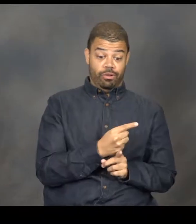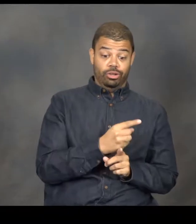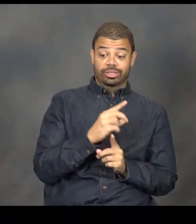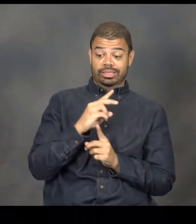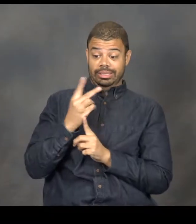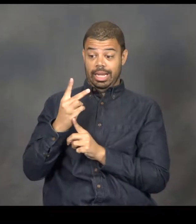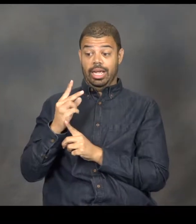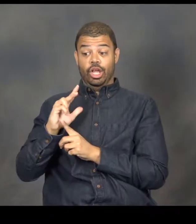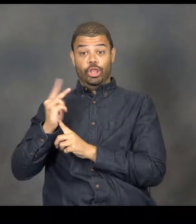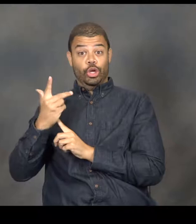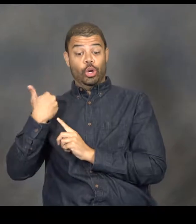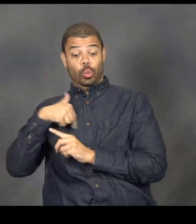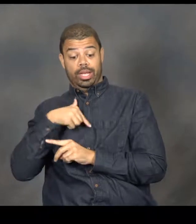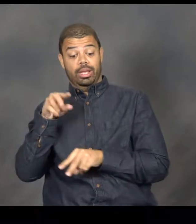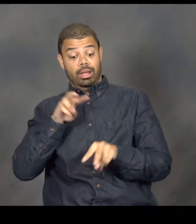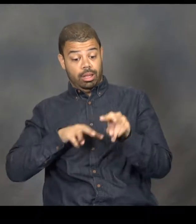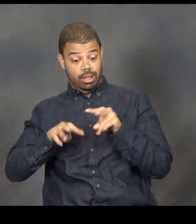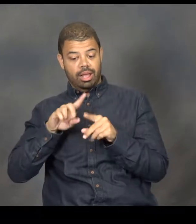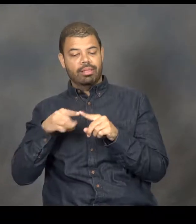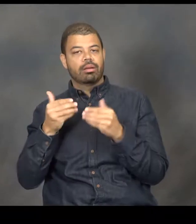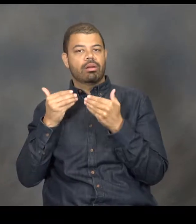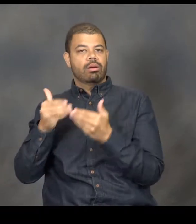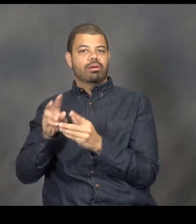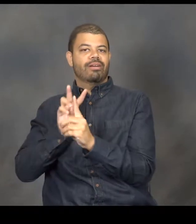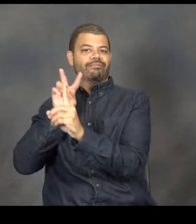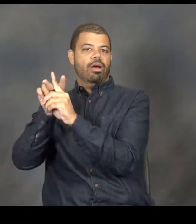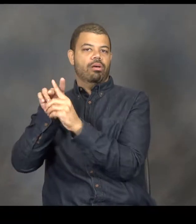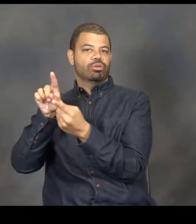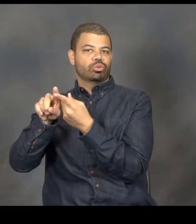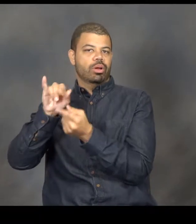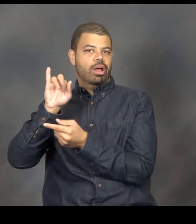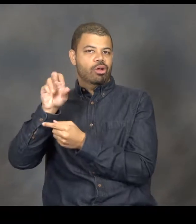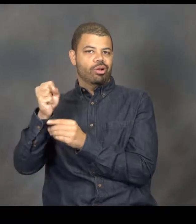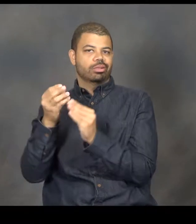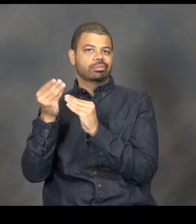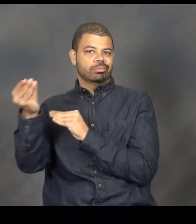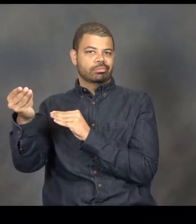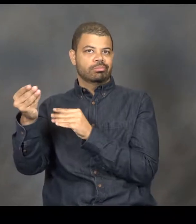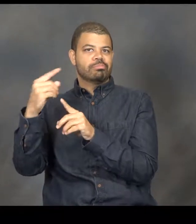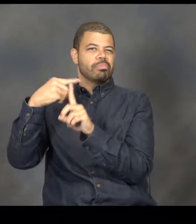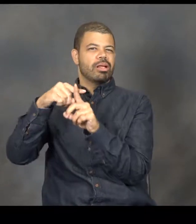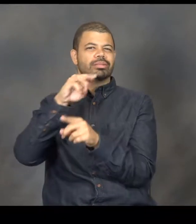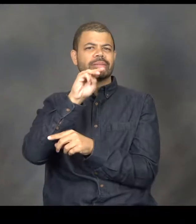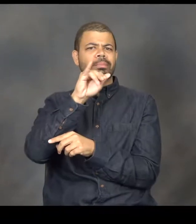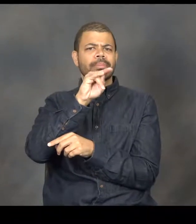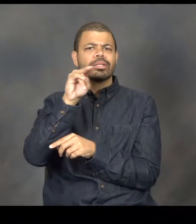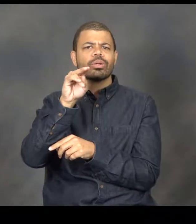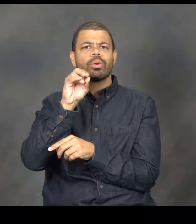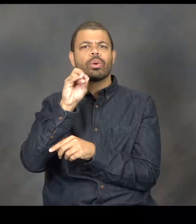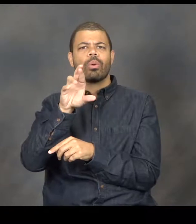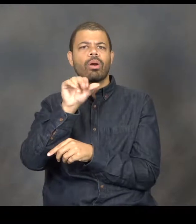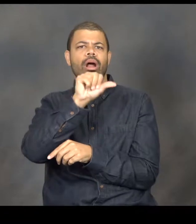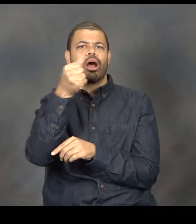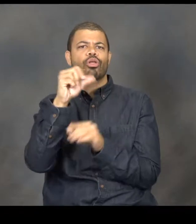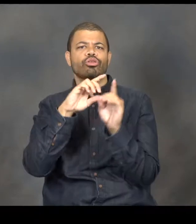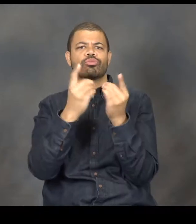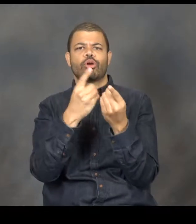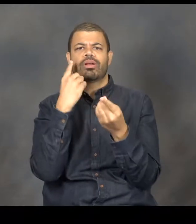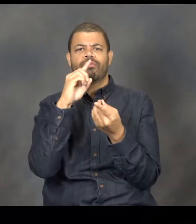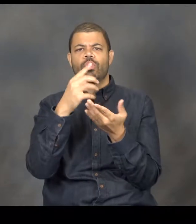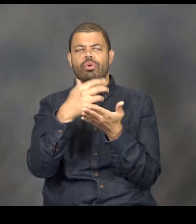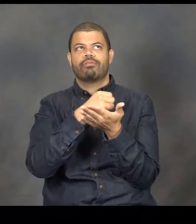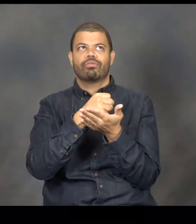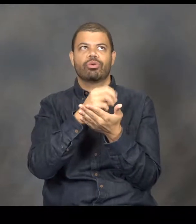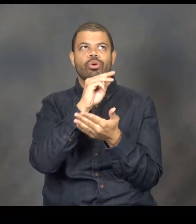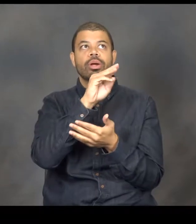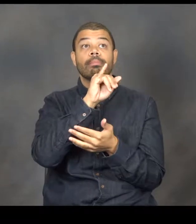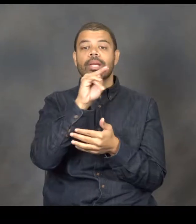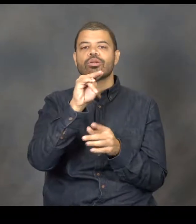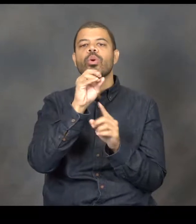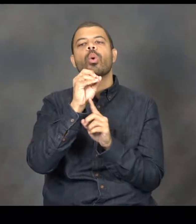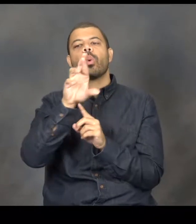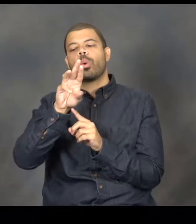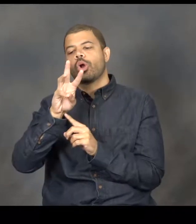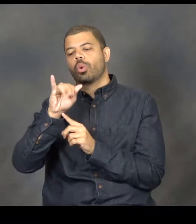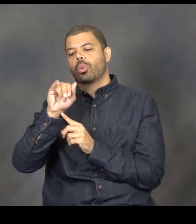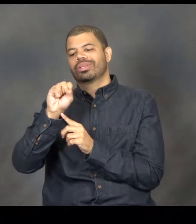And Minnesota or Departments of Revenue